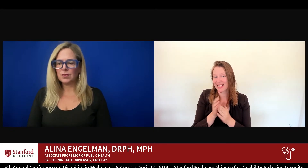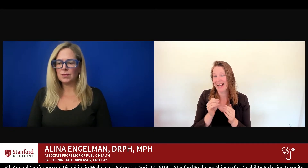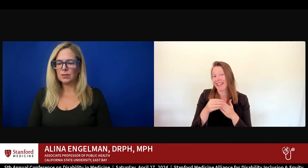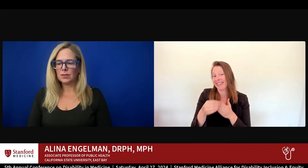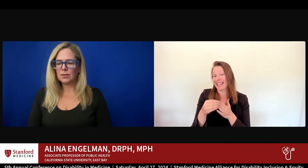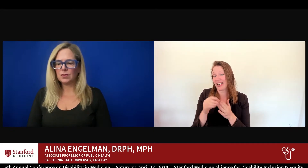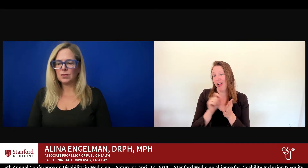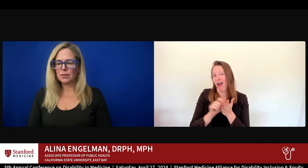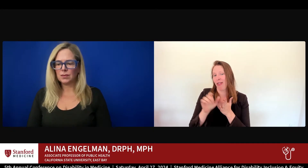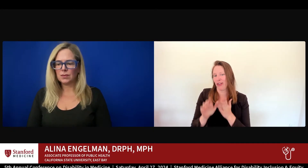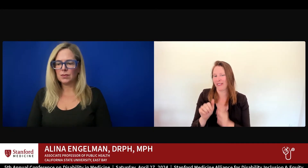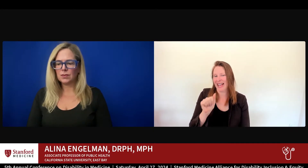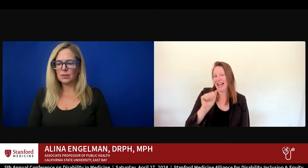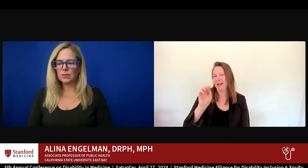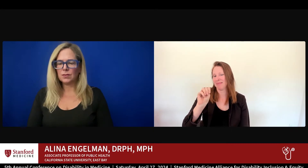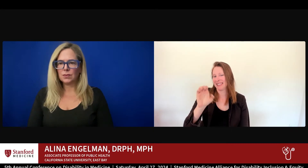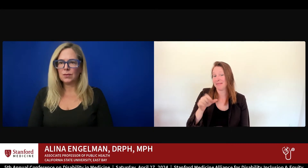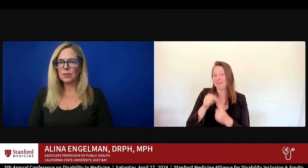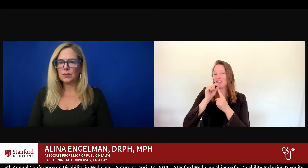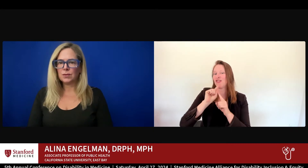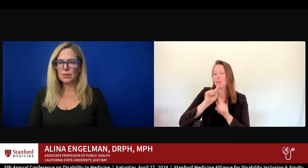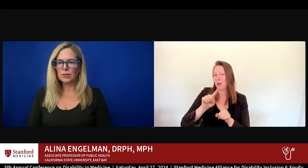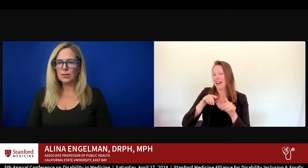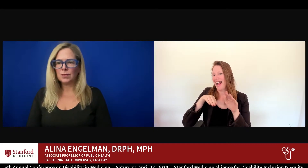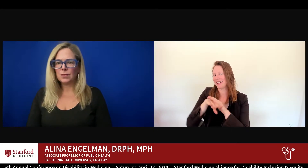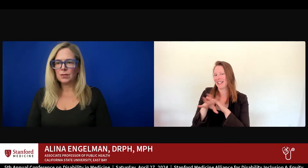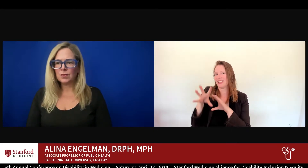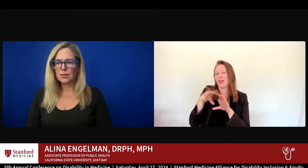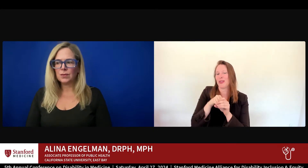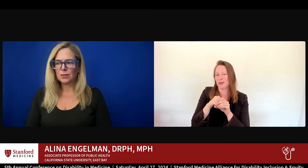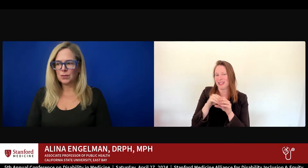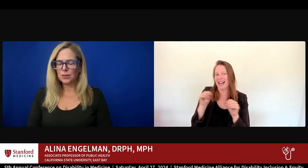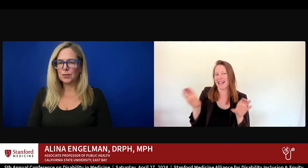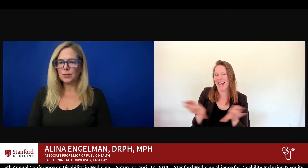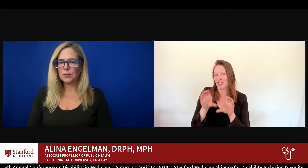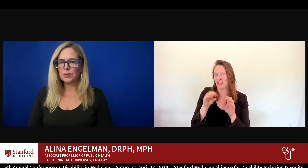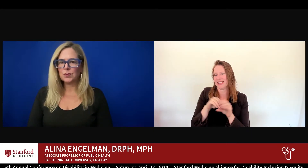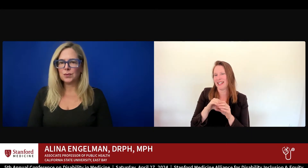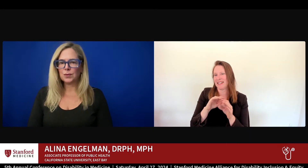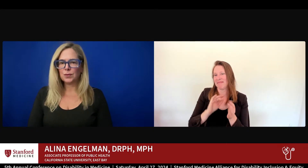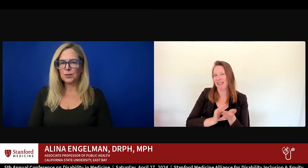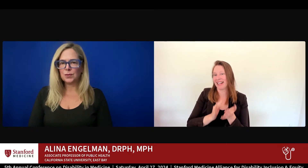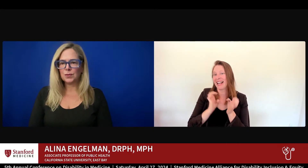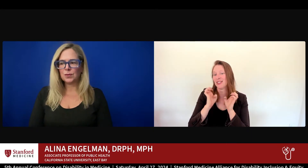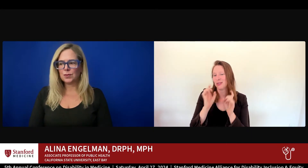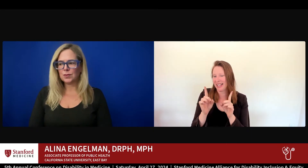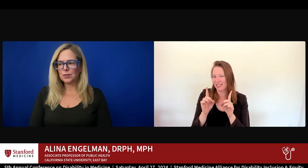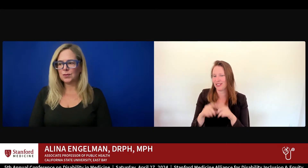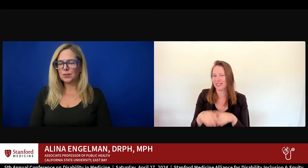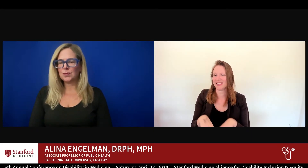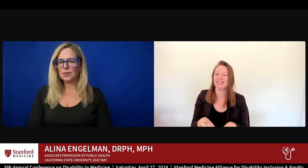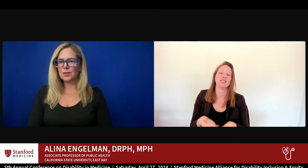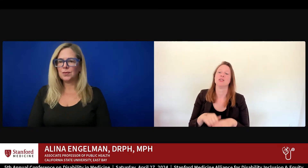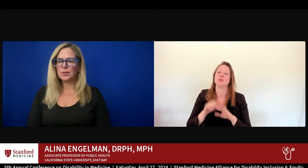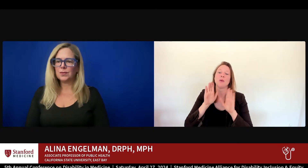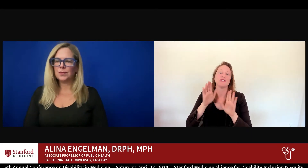Doctors with Disabilities Initiative, a lead author of the AAMC special report,